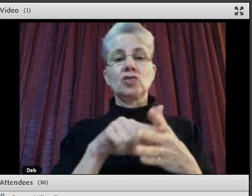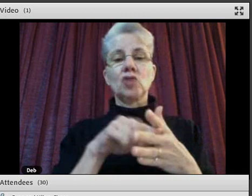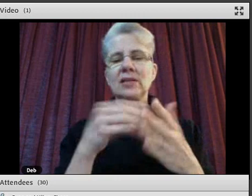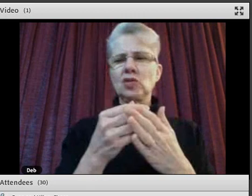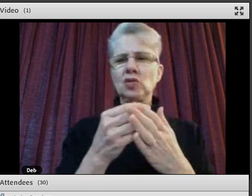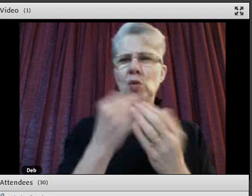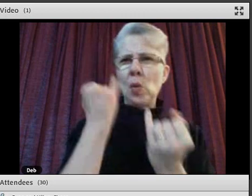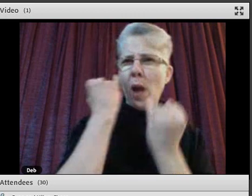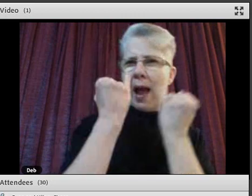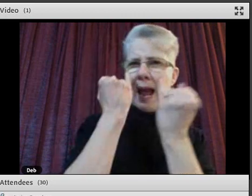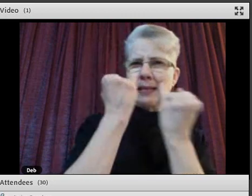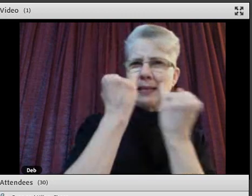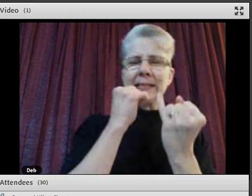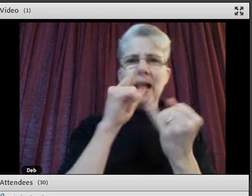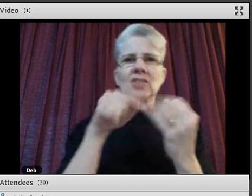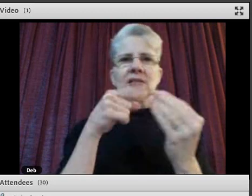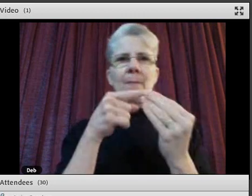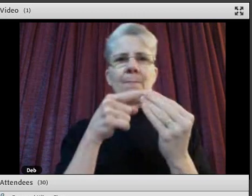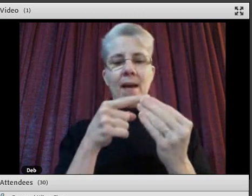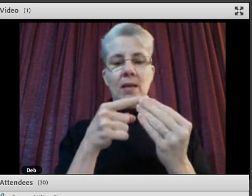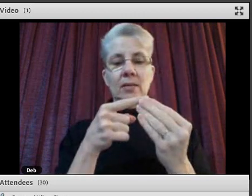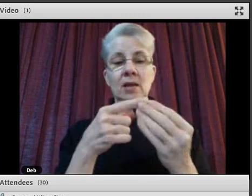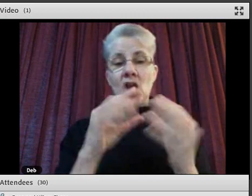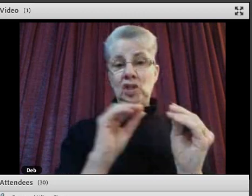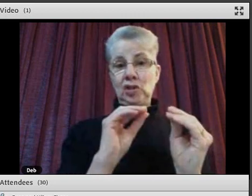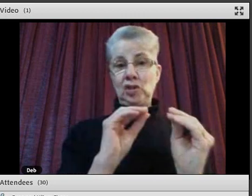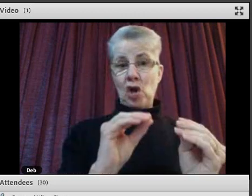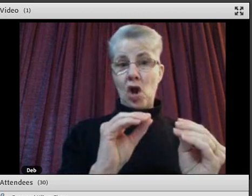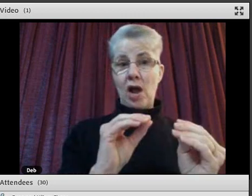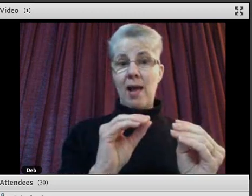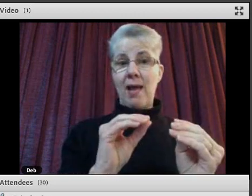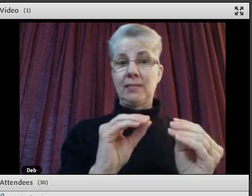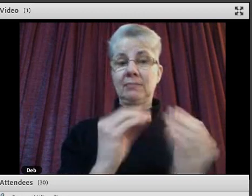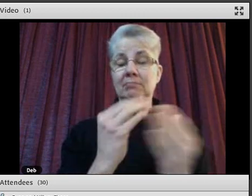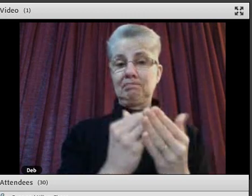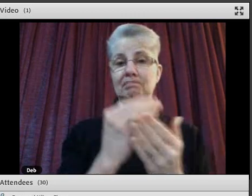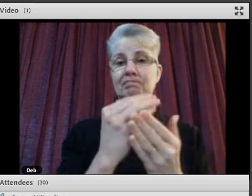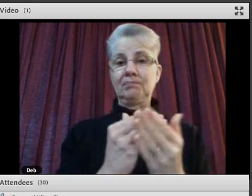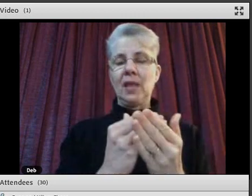It's not just about the content taught. It's creativity, problem-solving,